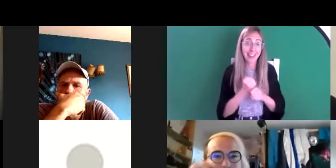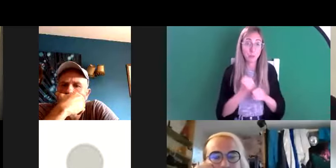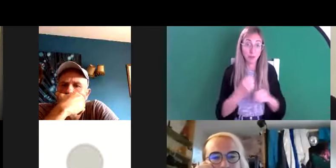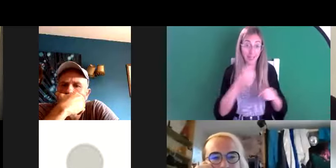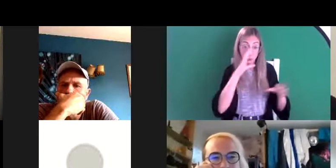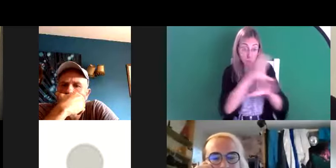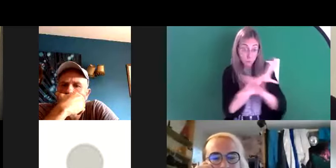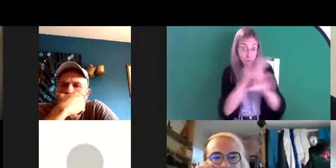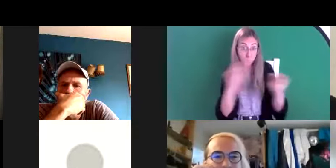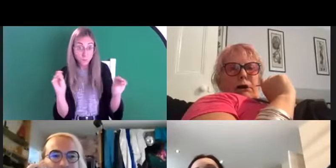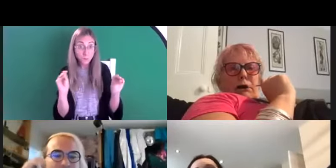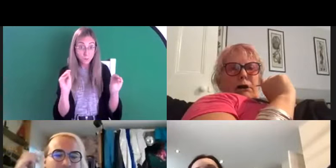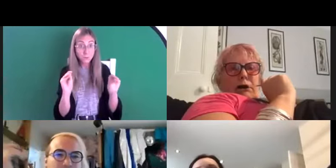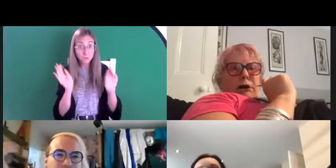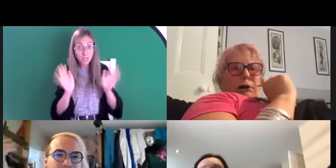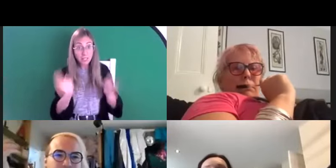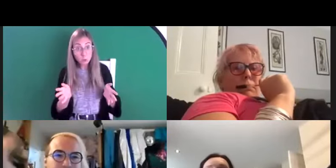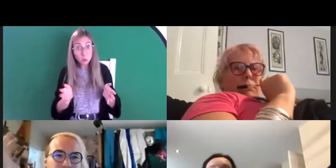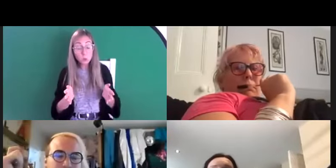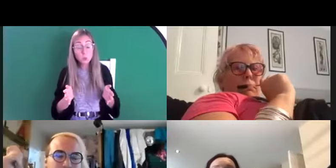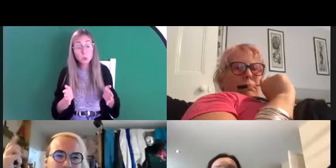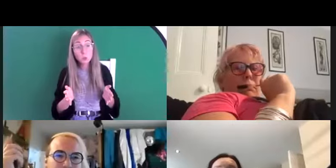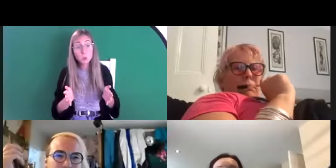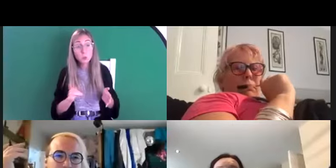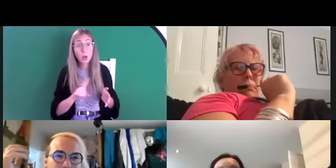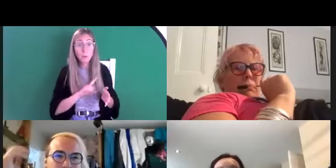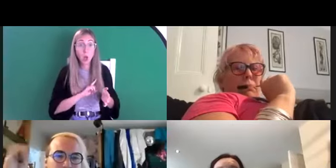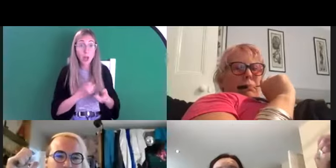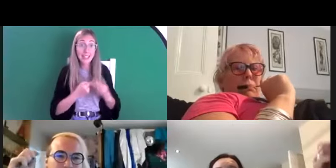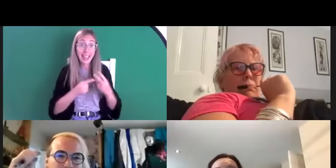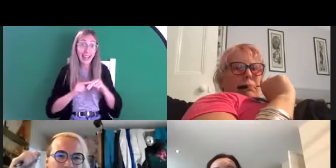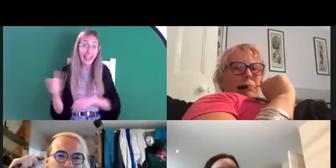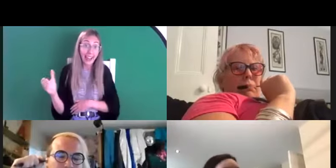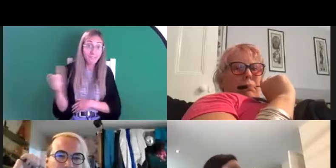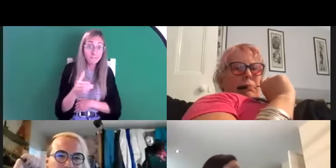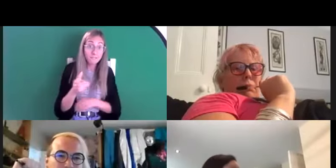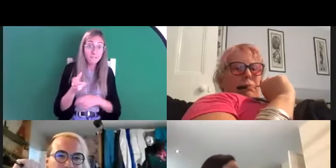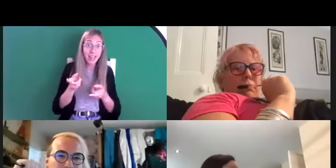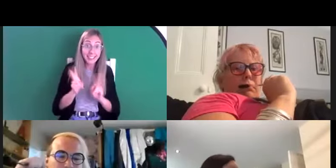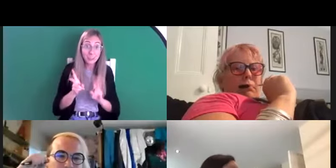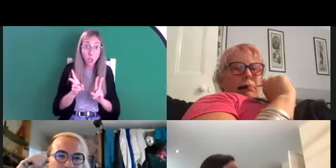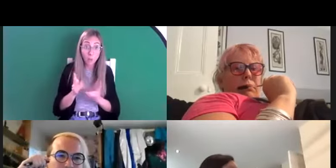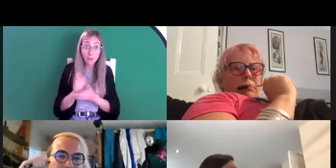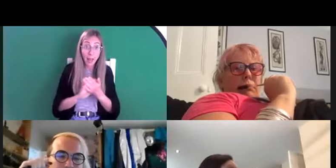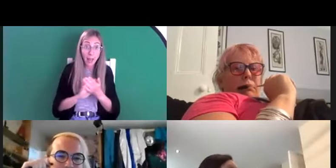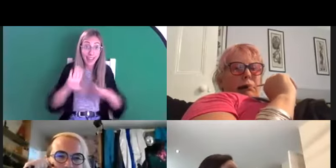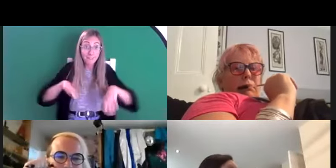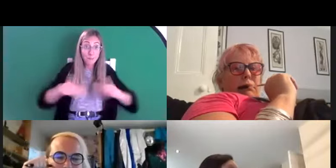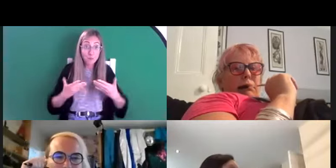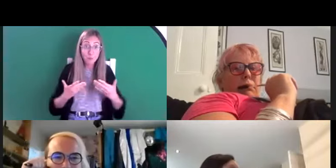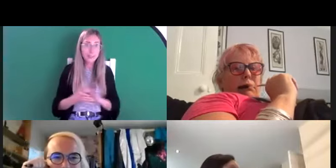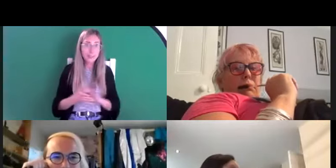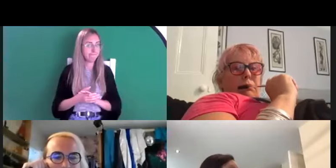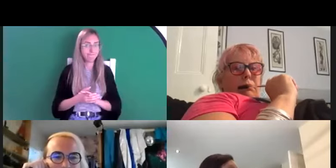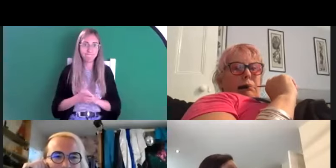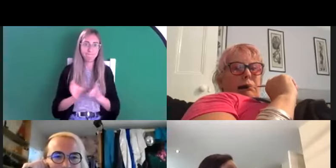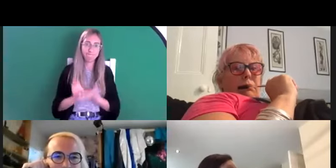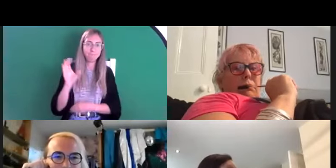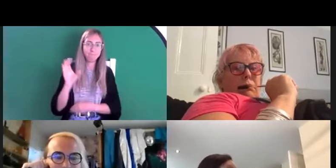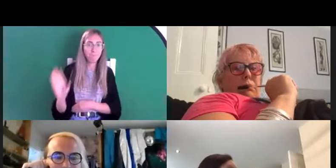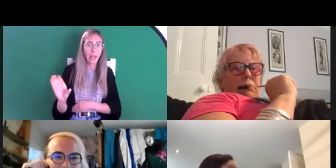um there is a cost to have interpreters in and also there are only so many interpreters